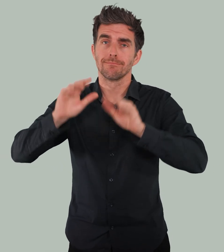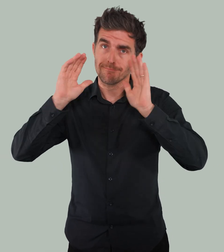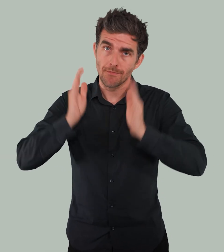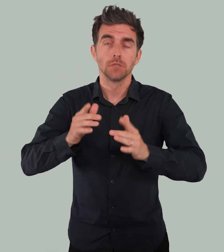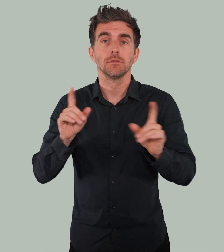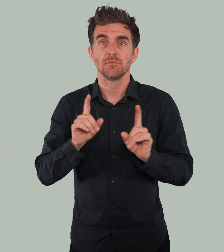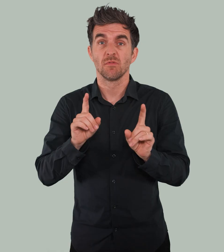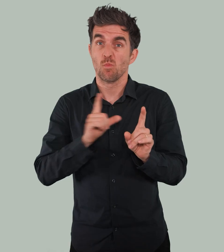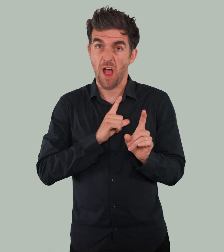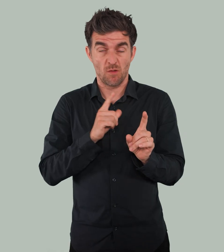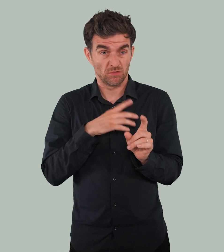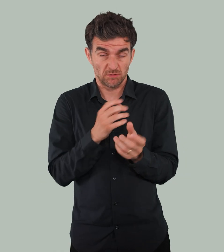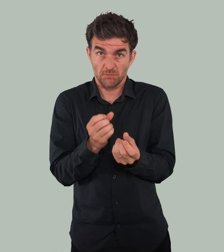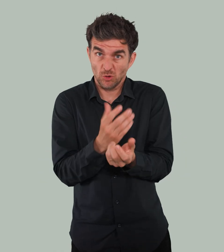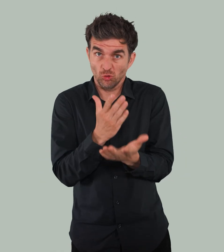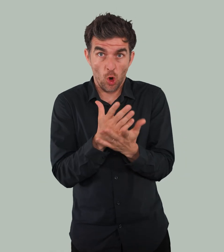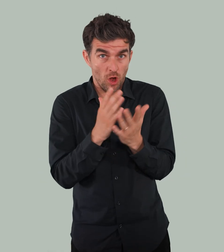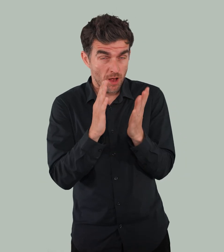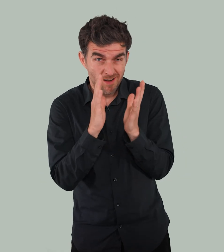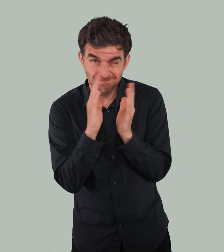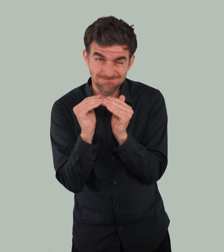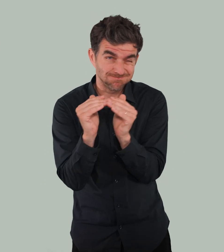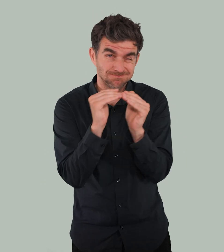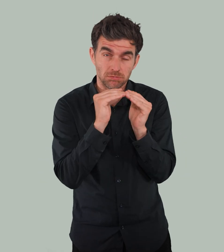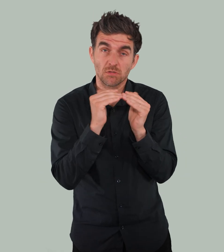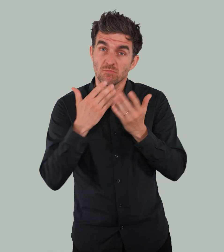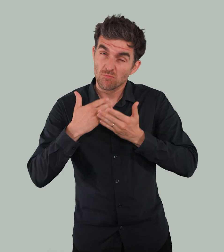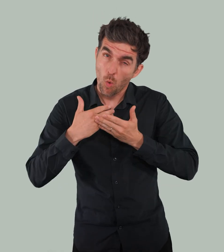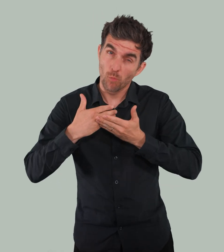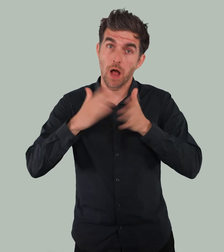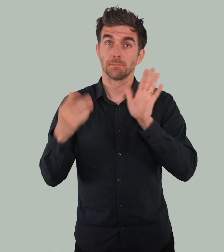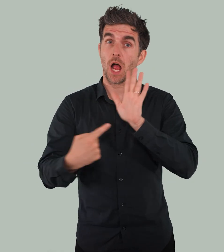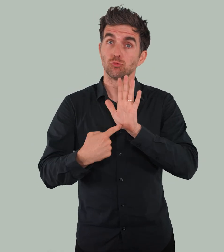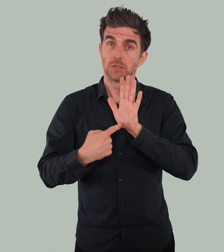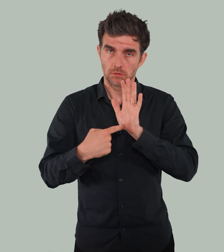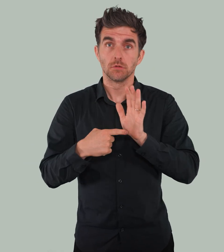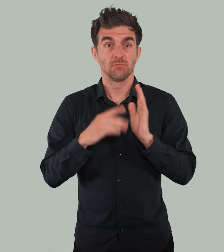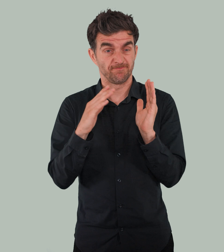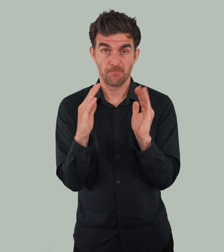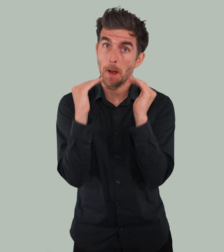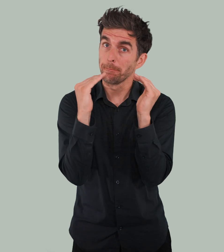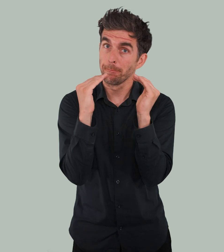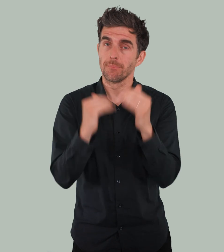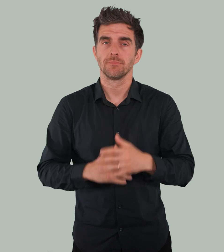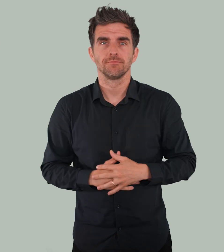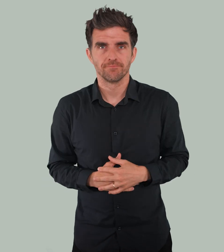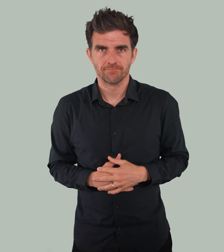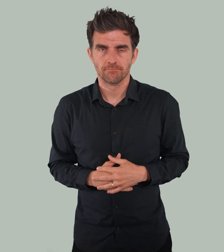ensure consistency, transparency, and robustness.